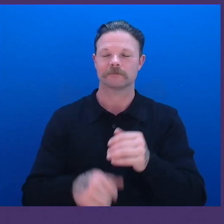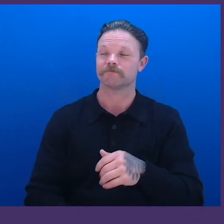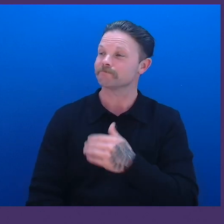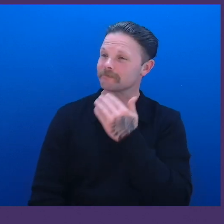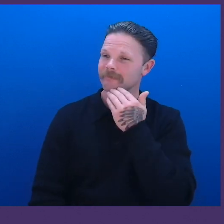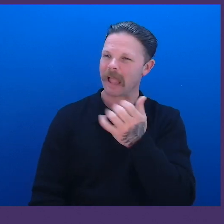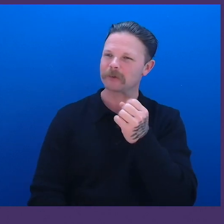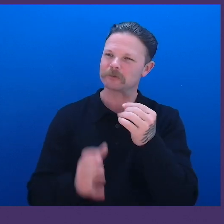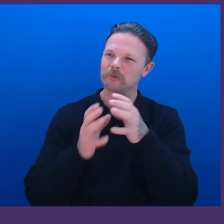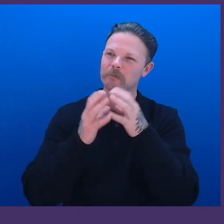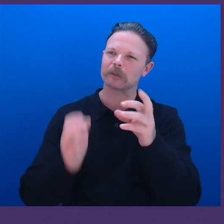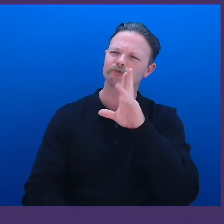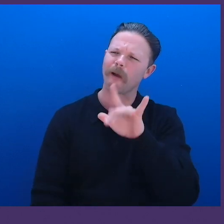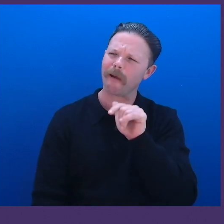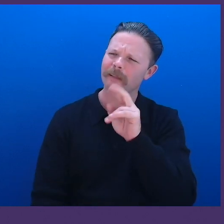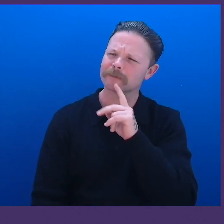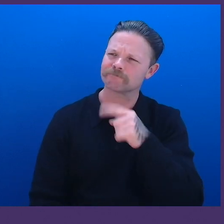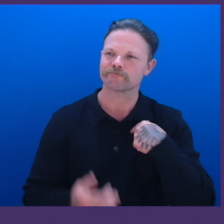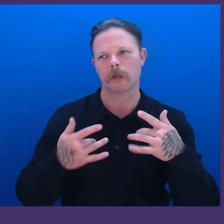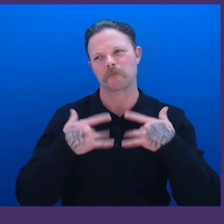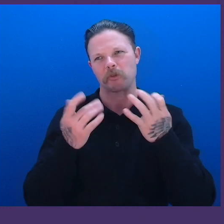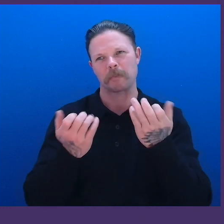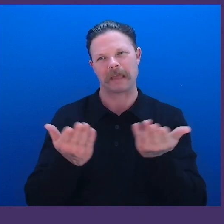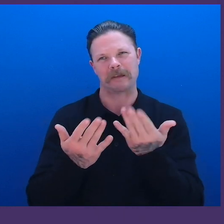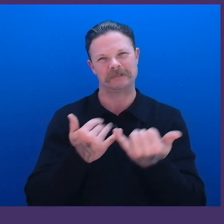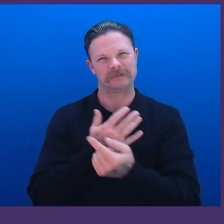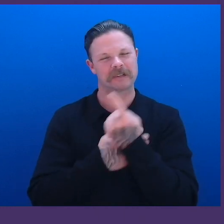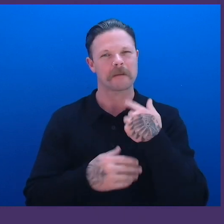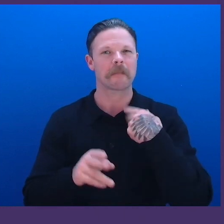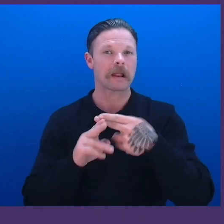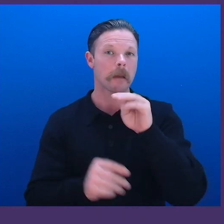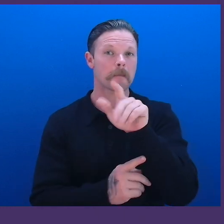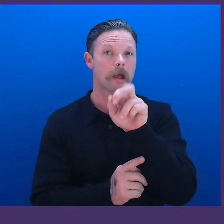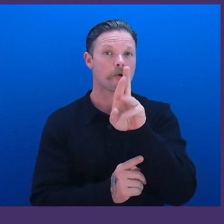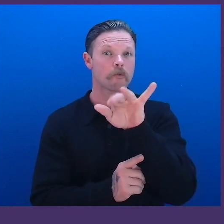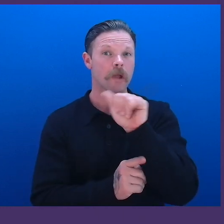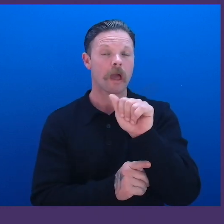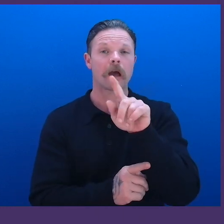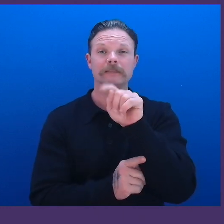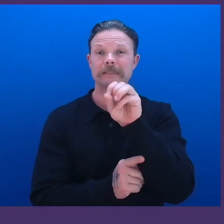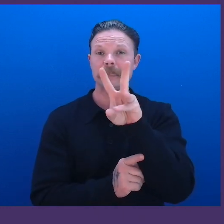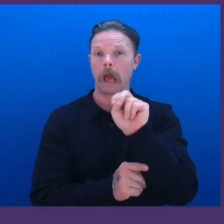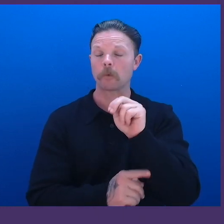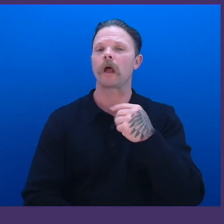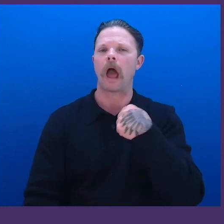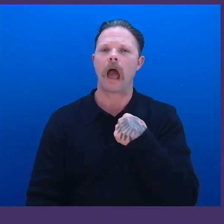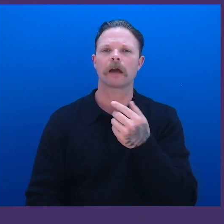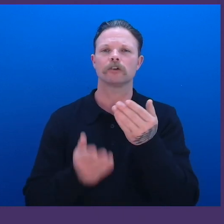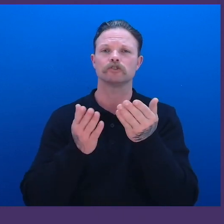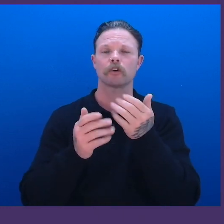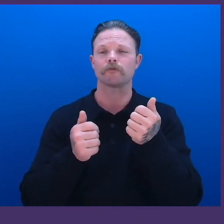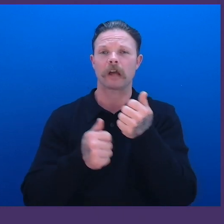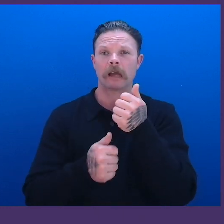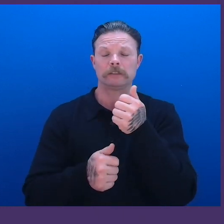I'm so thrilled to be here today. My name is Maria Town, and I serve as the President and CEO